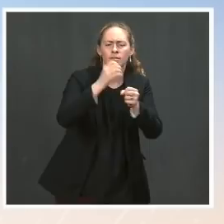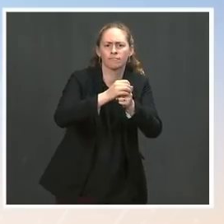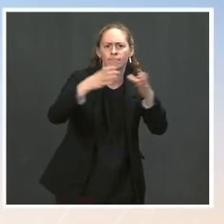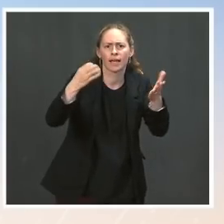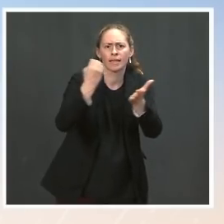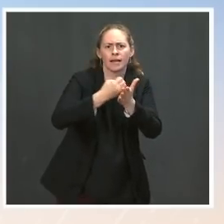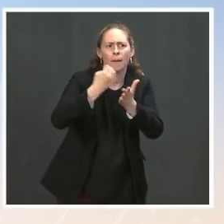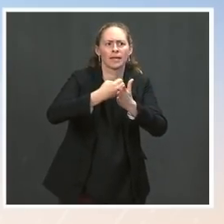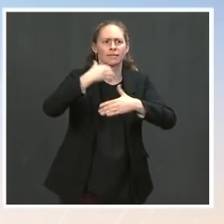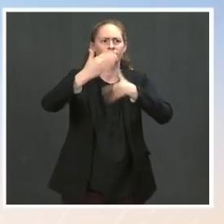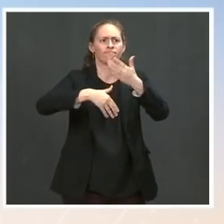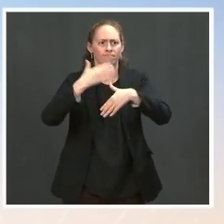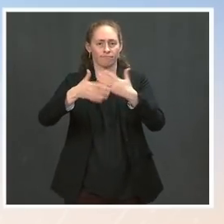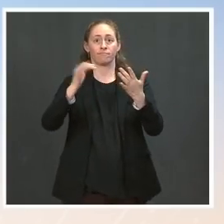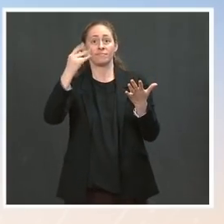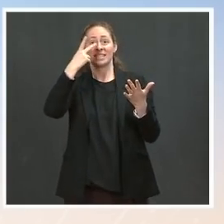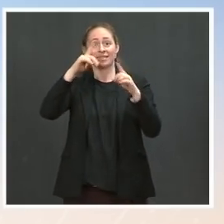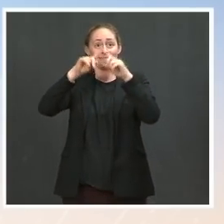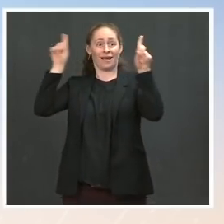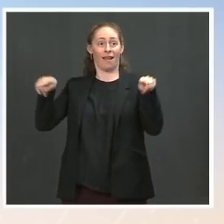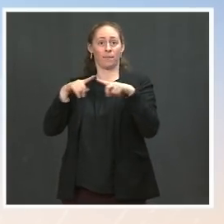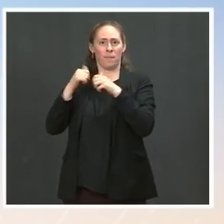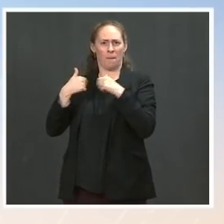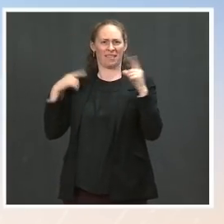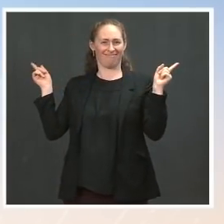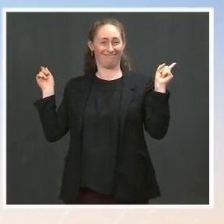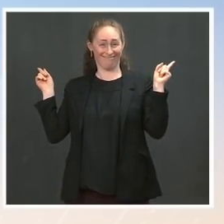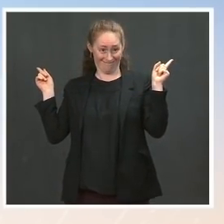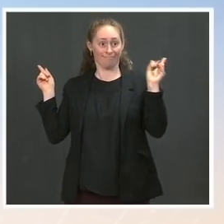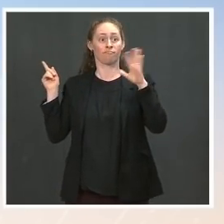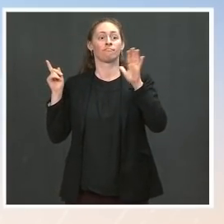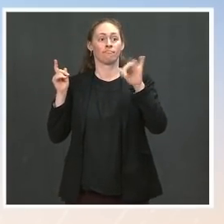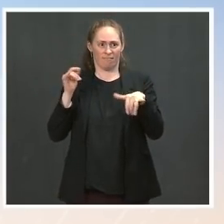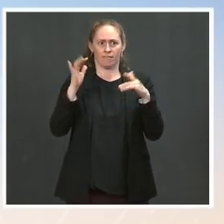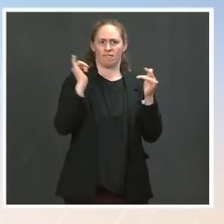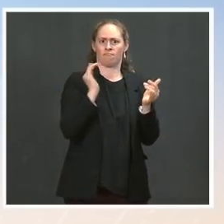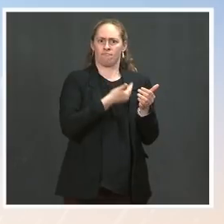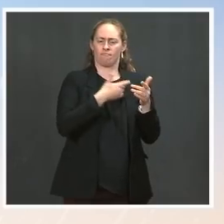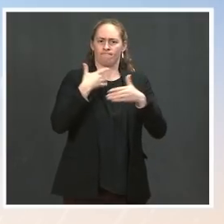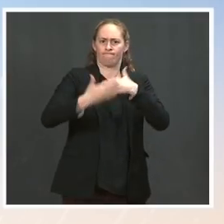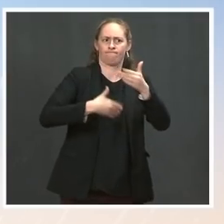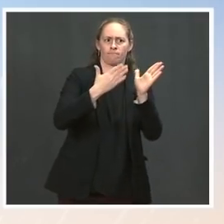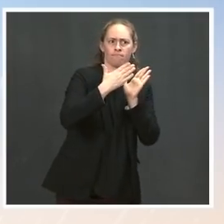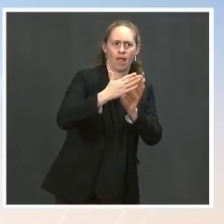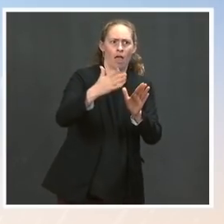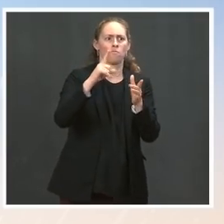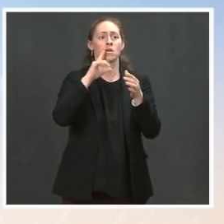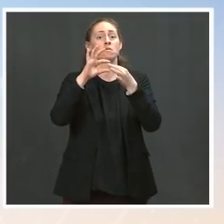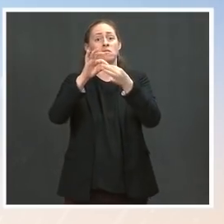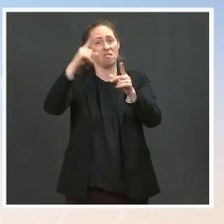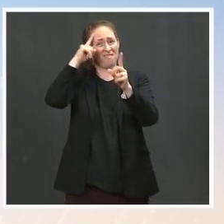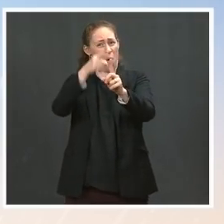and the tangible difference the Jobs Plan will make in improving the lives of Americans. So, just to -- for a few highlights here: